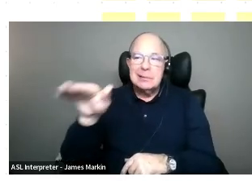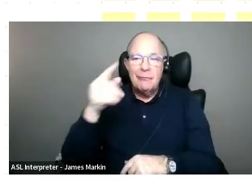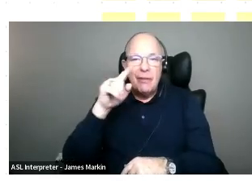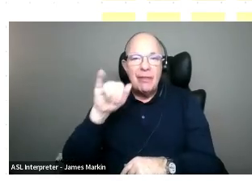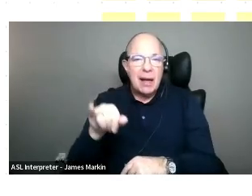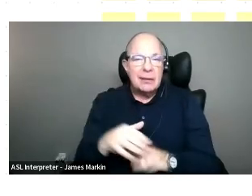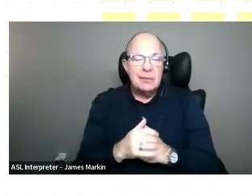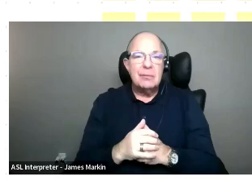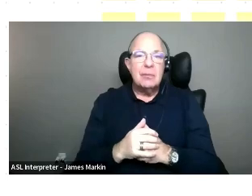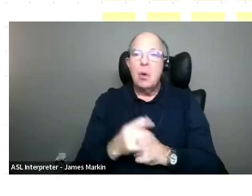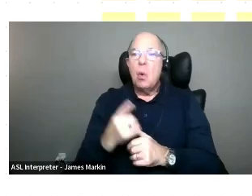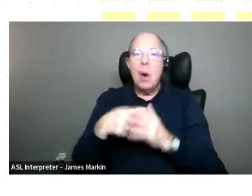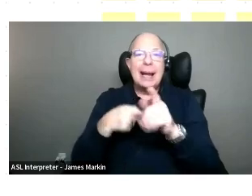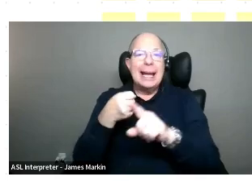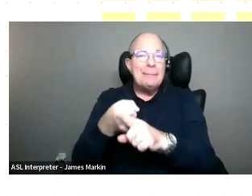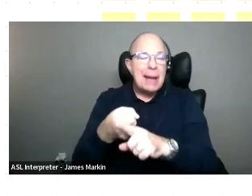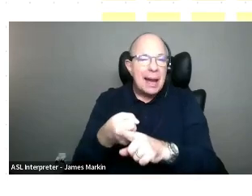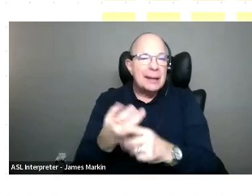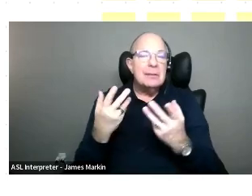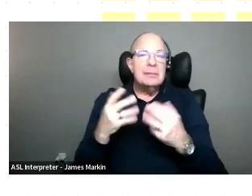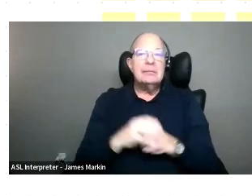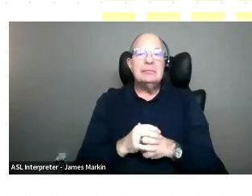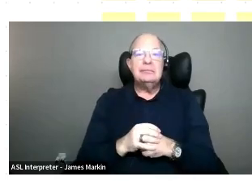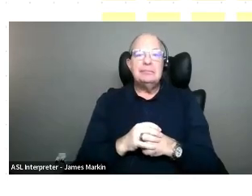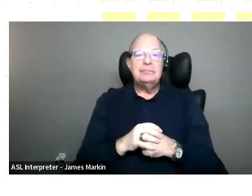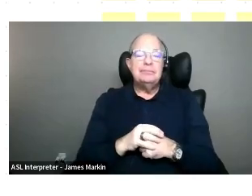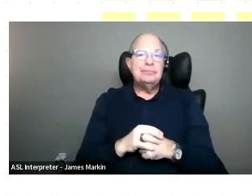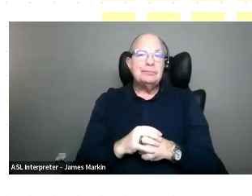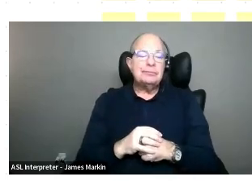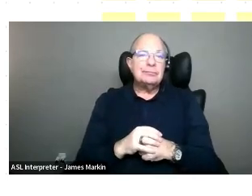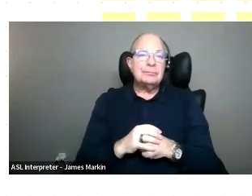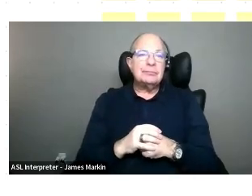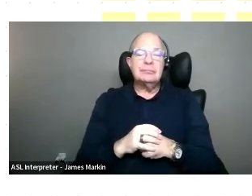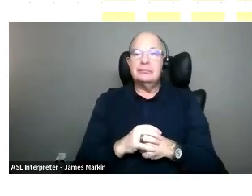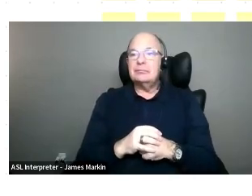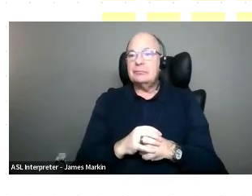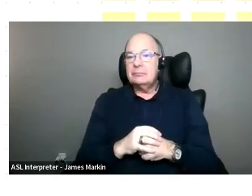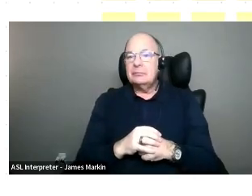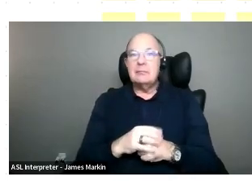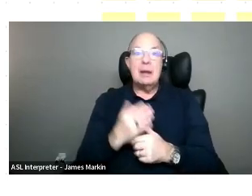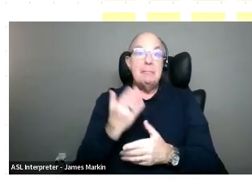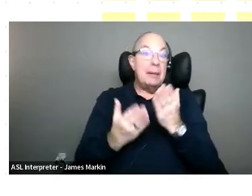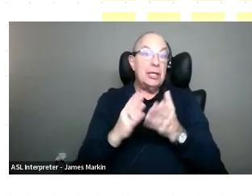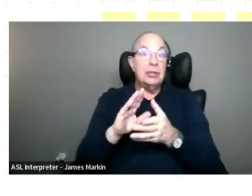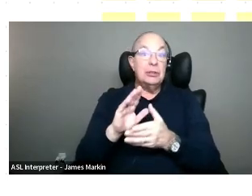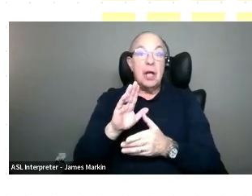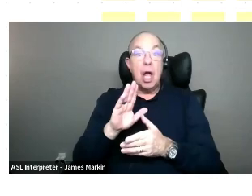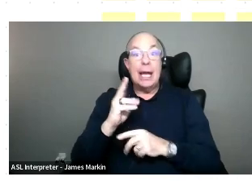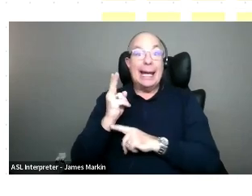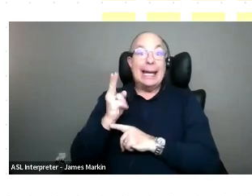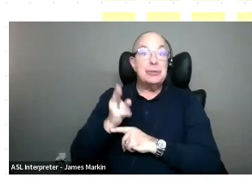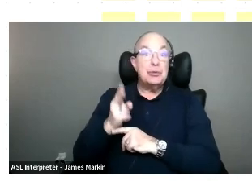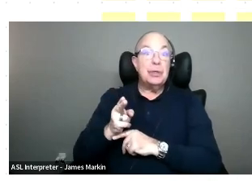Shannon Spencer (she/her): And what is the impact? I'm probably throwing in, you know, some of that lived experience there as well, too. So…